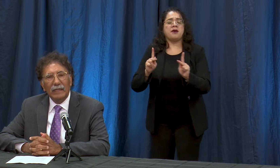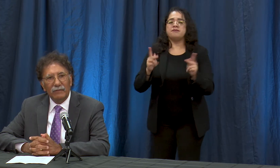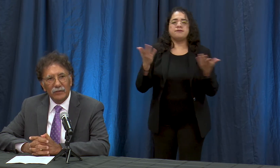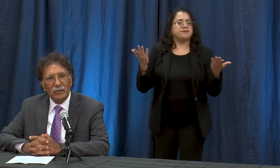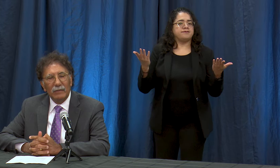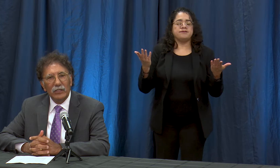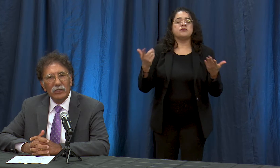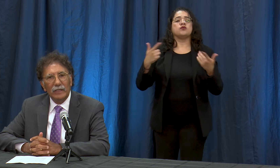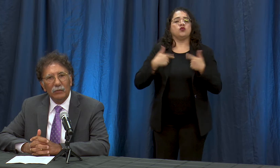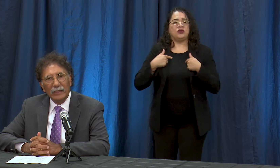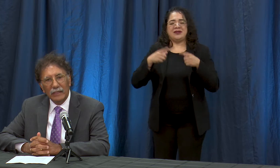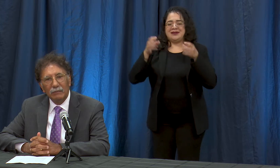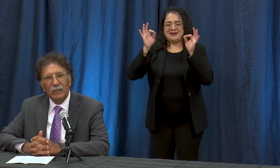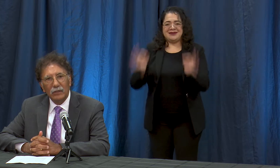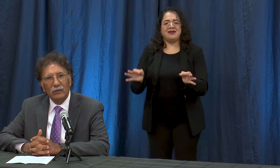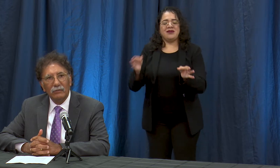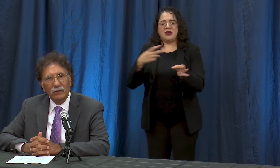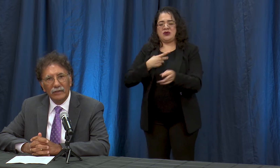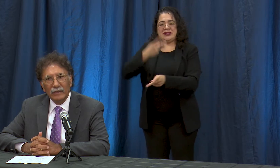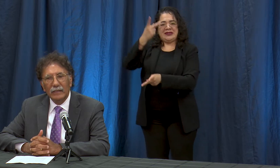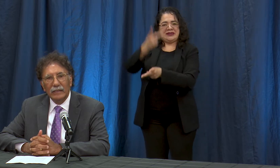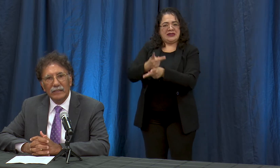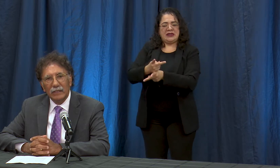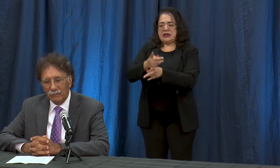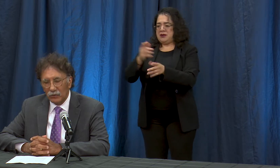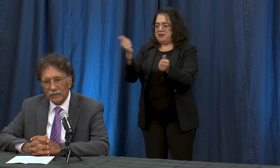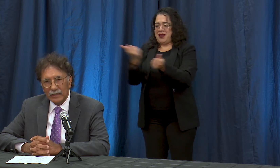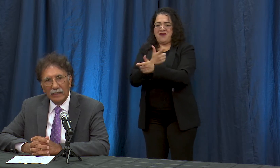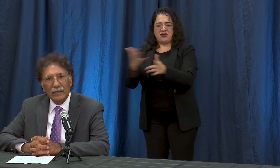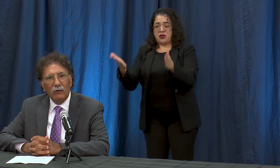efforts to make sure that we keep the cargo moving. It's utmost again not only